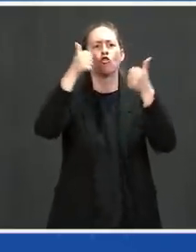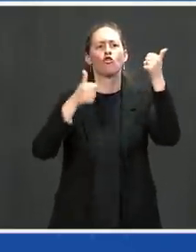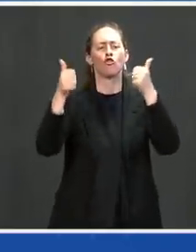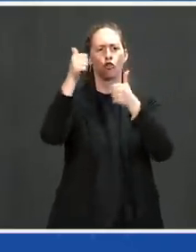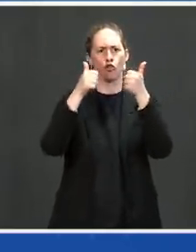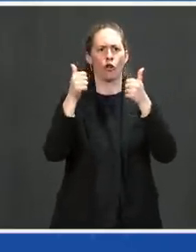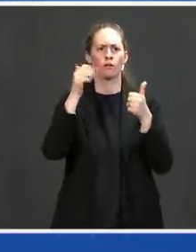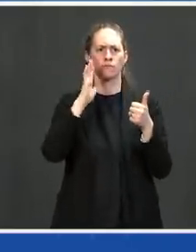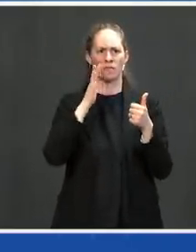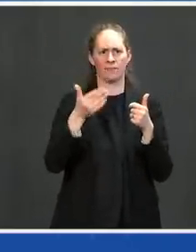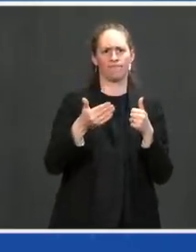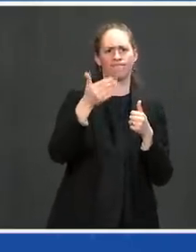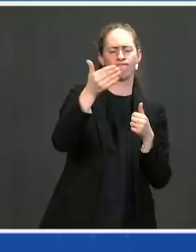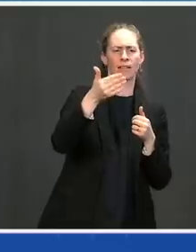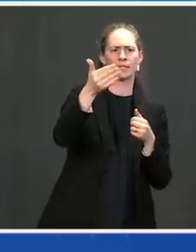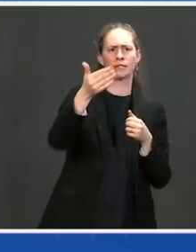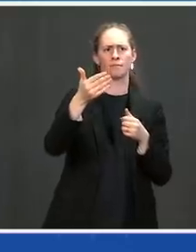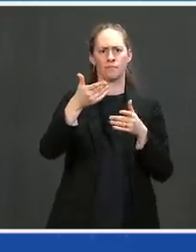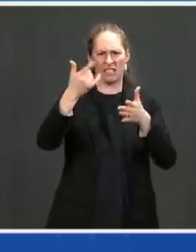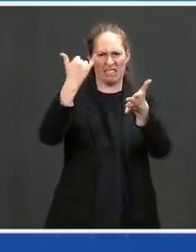within the next week, over 100,000 --